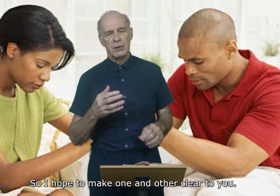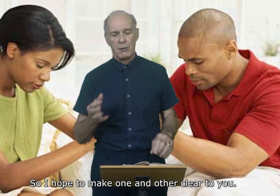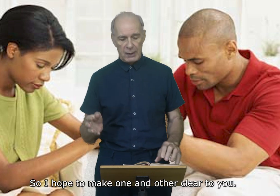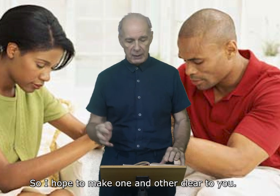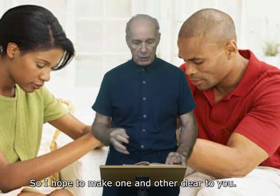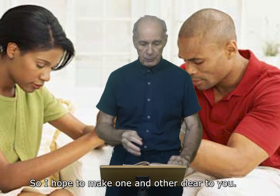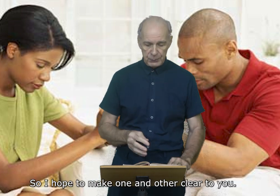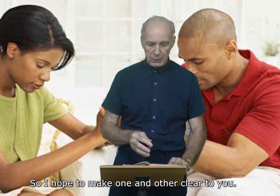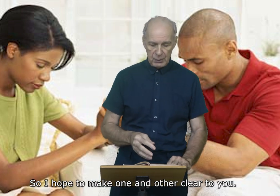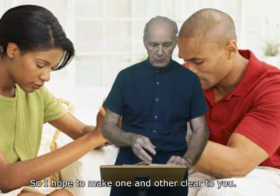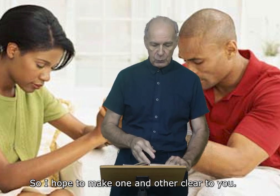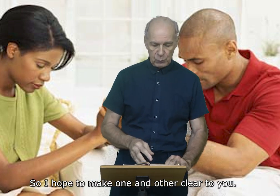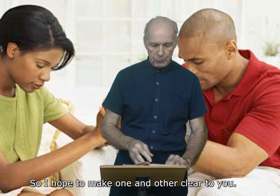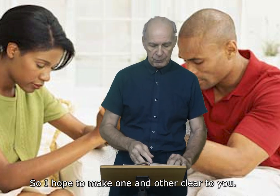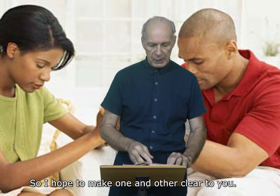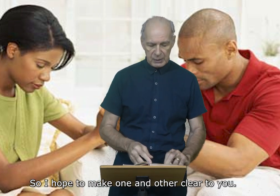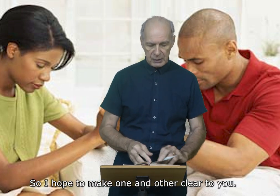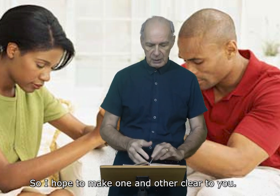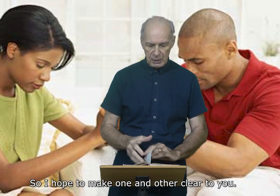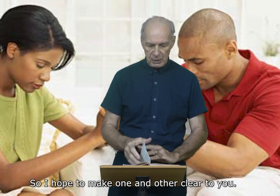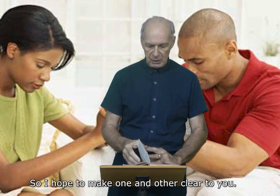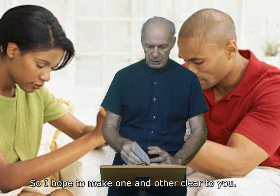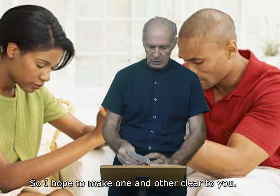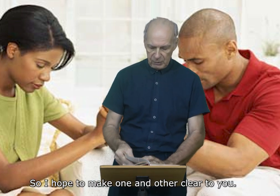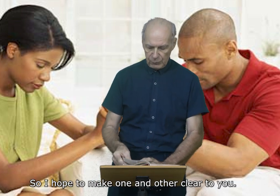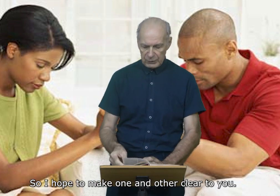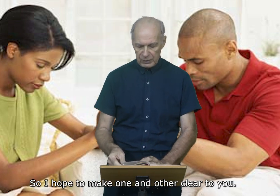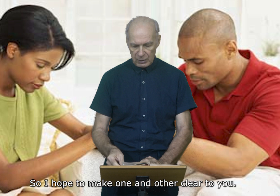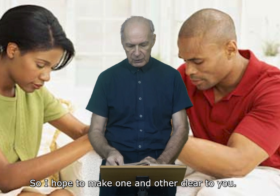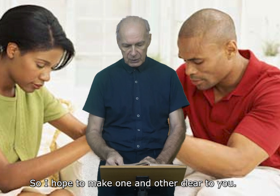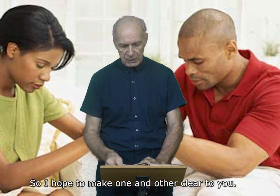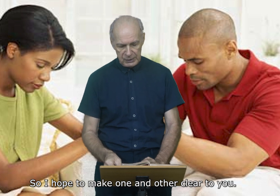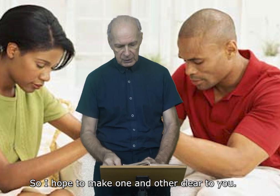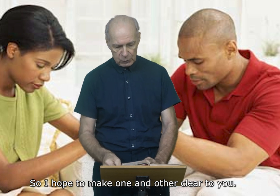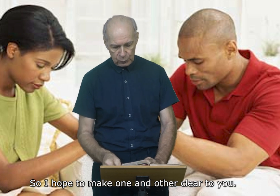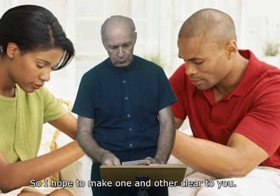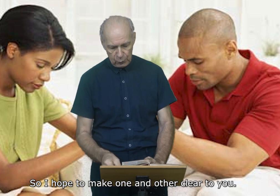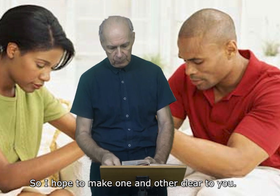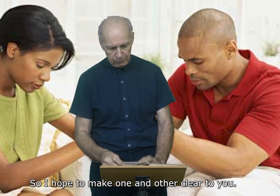So I hope to make one and other clear to you.